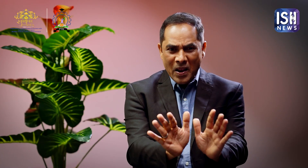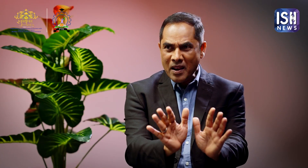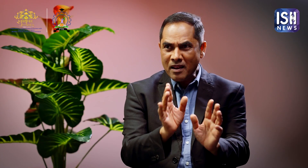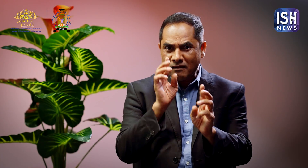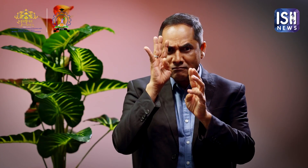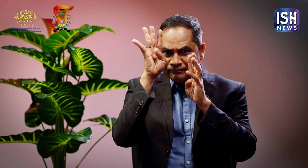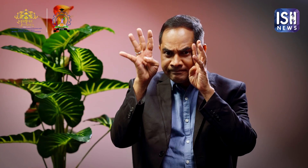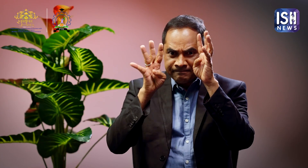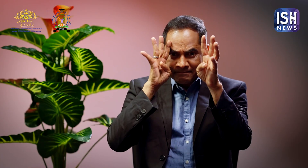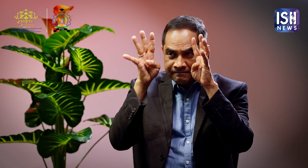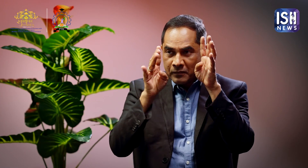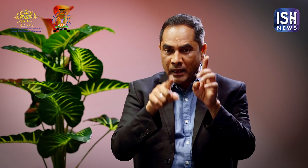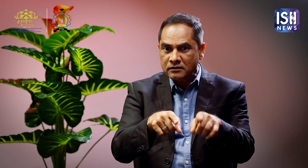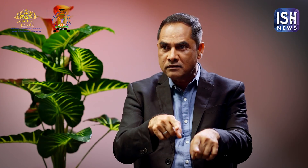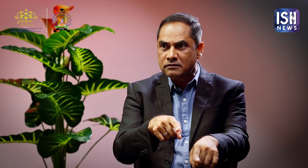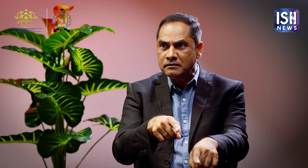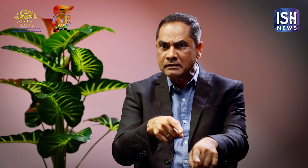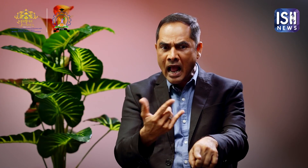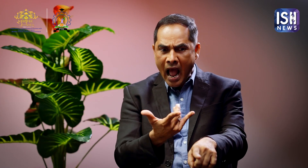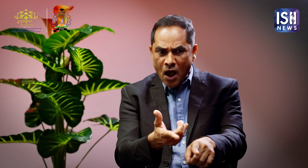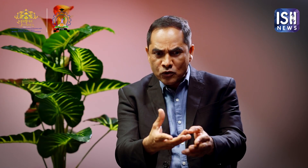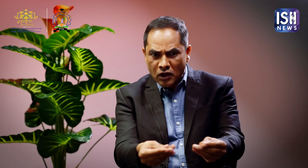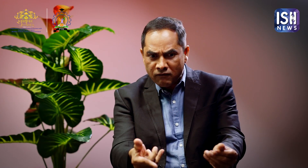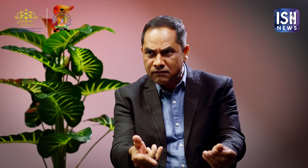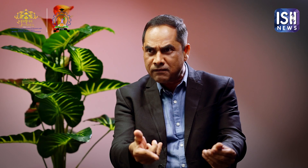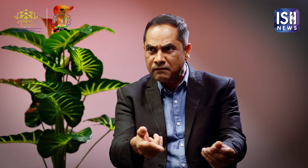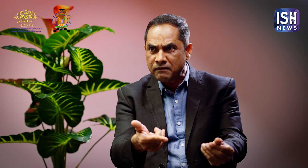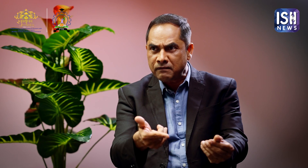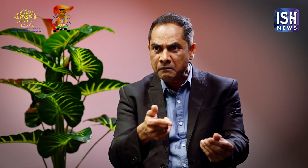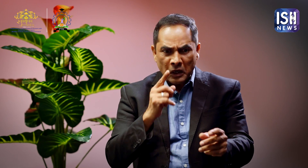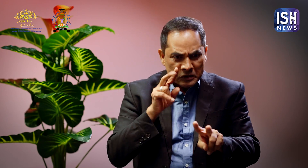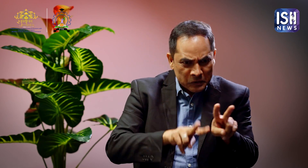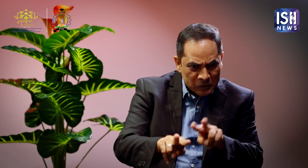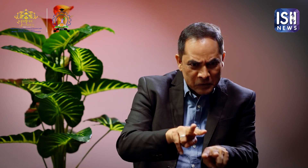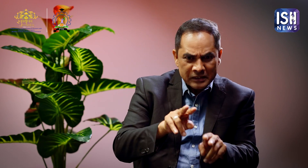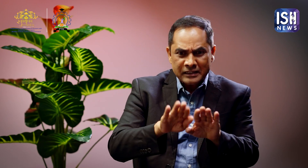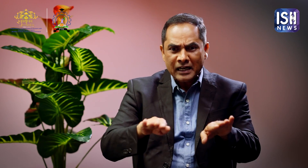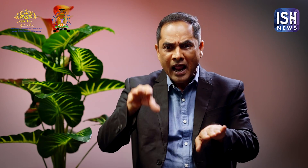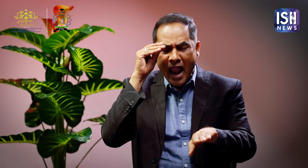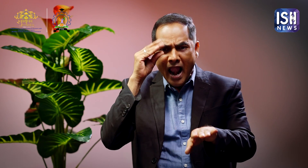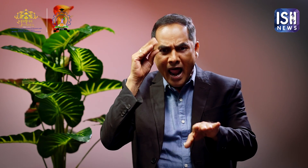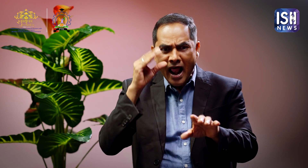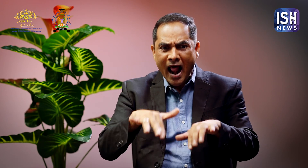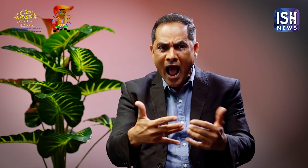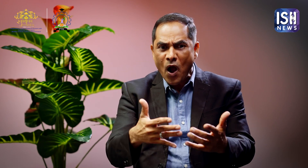My mission was to nurture their creativity, problem-solving skills, and learning curve.